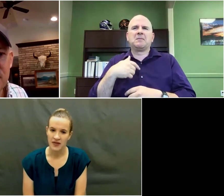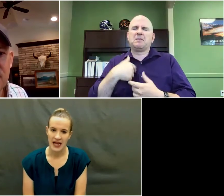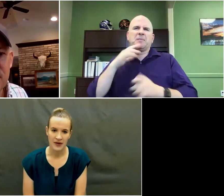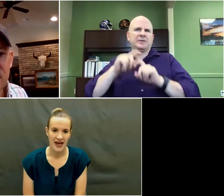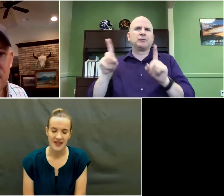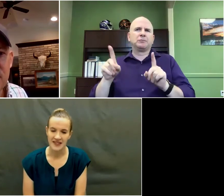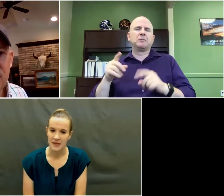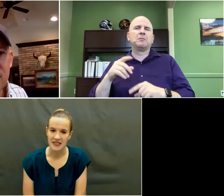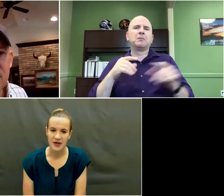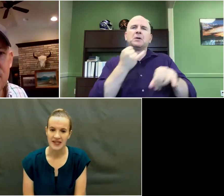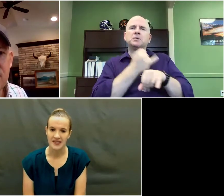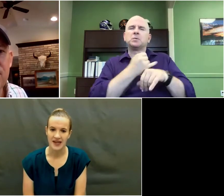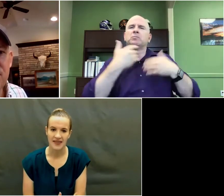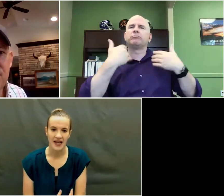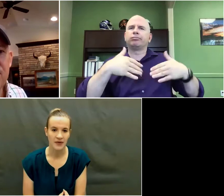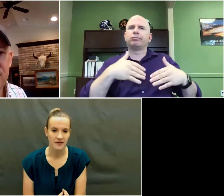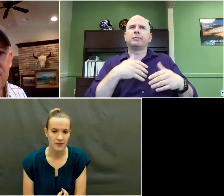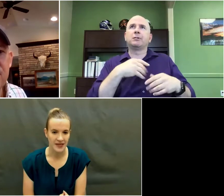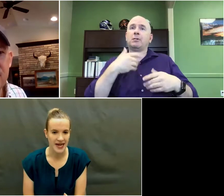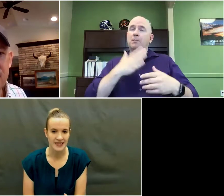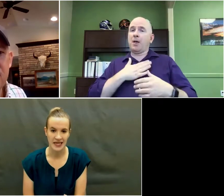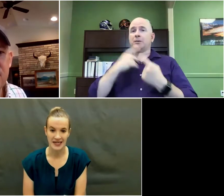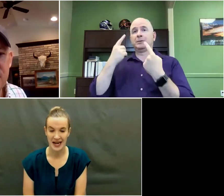think I would have had the same experience. I think I would have felt really isolated and I